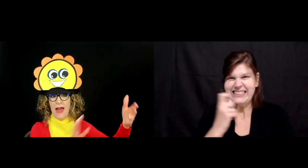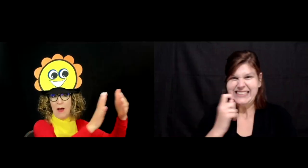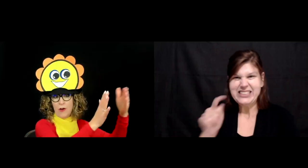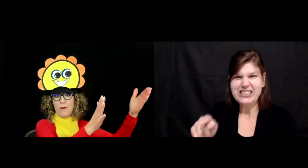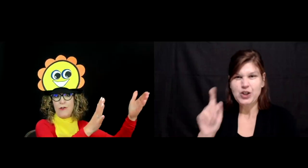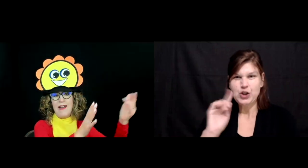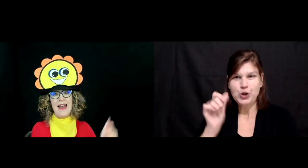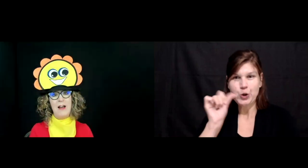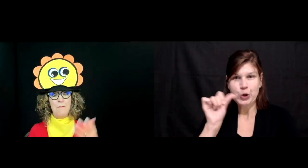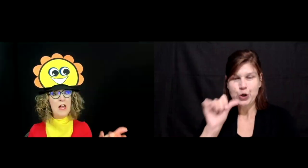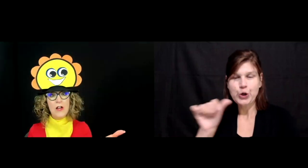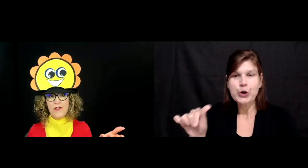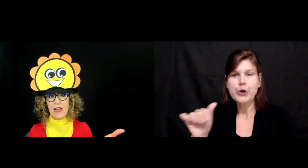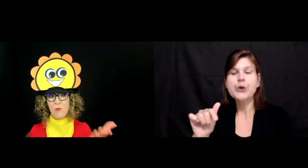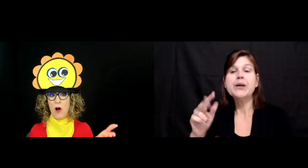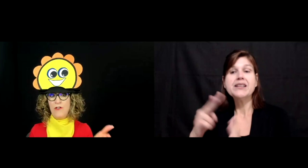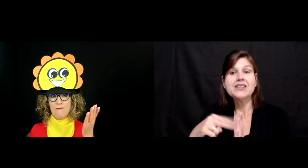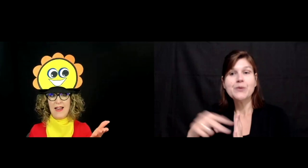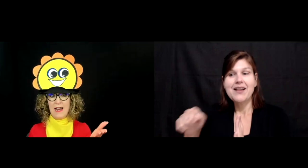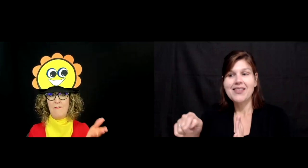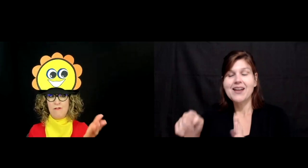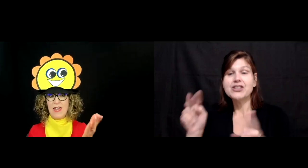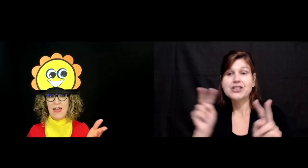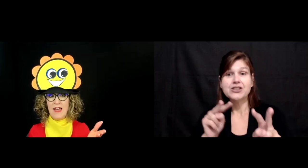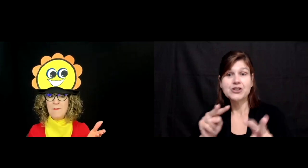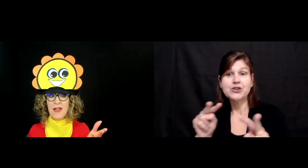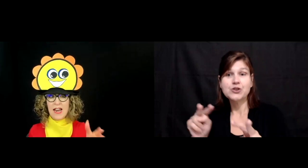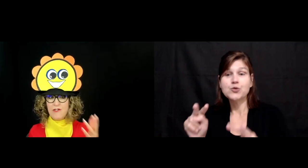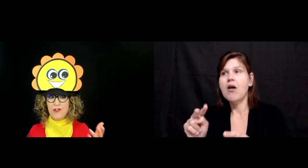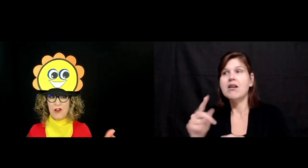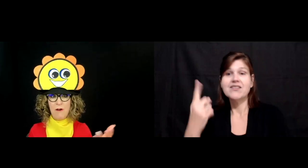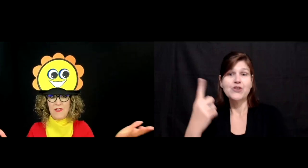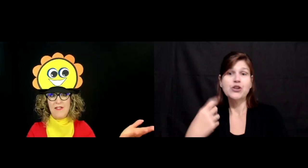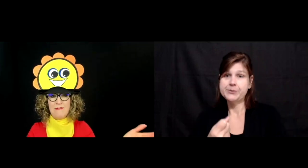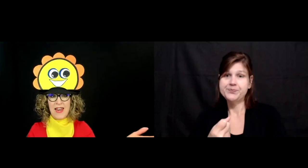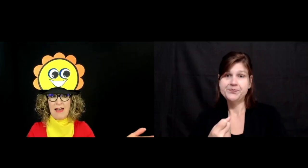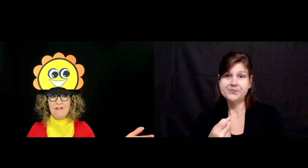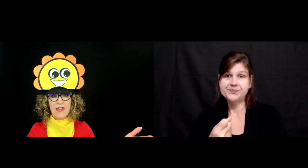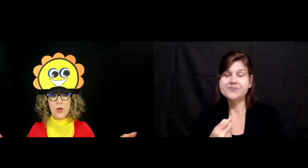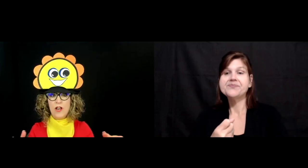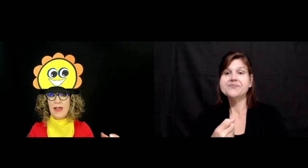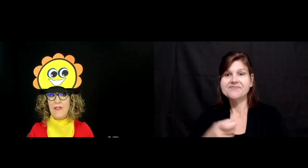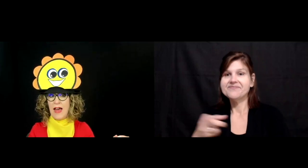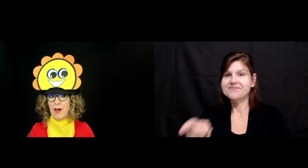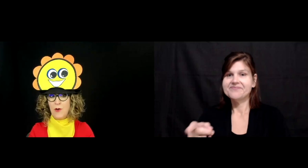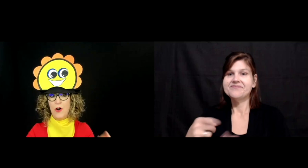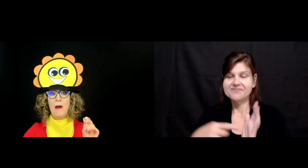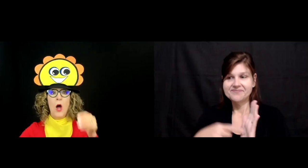that outcome I just read out, she's watched regularly for a year. And it just shows that's the regularity. You wouldn't get that outcome